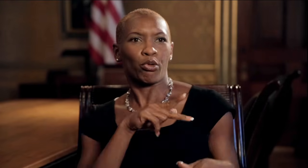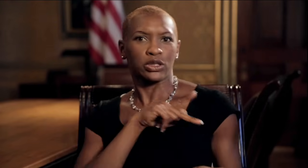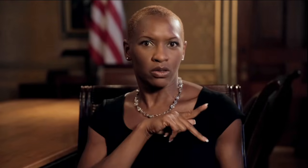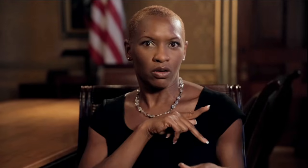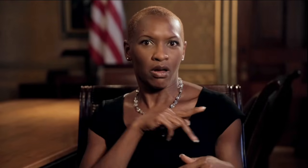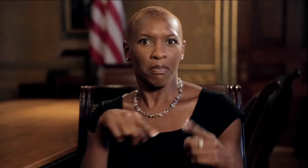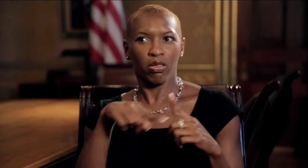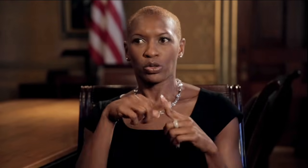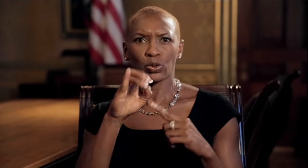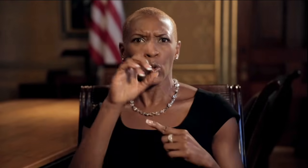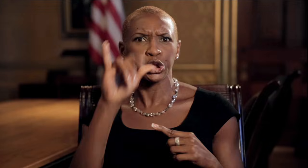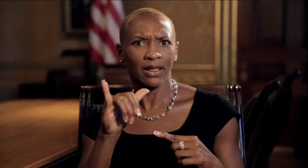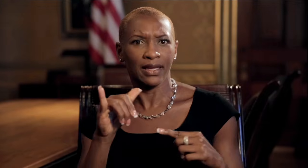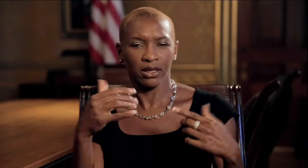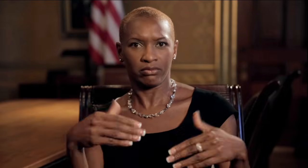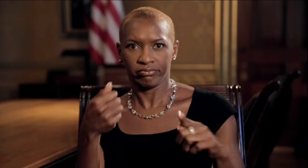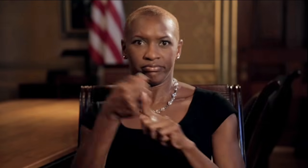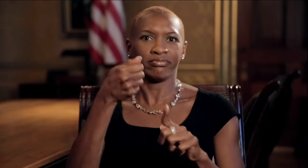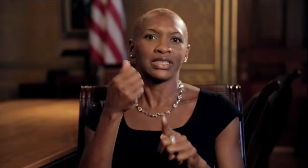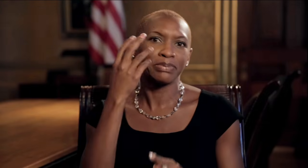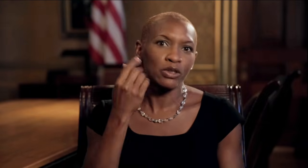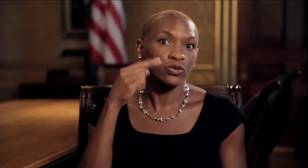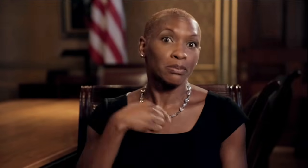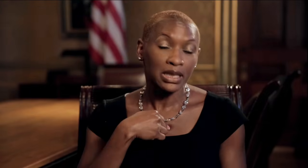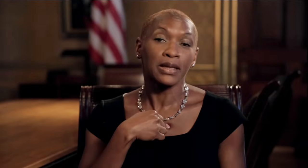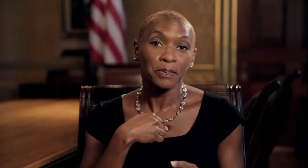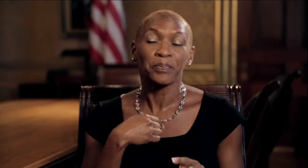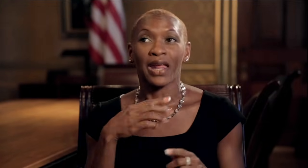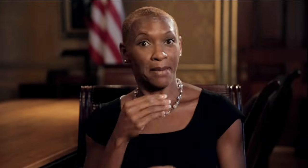It was a personally and socially impactful experience for me